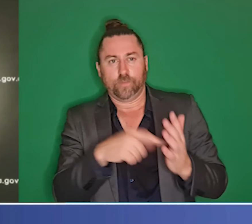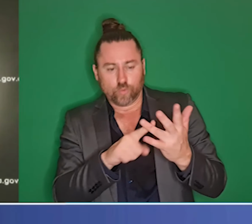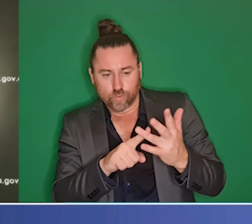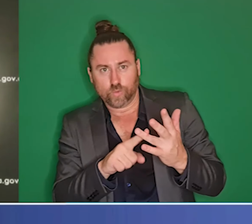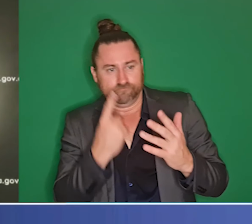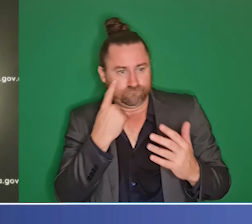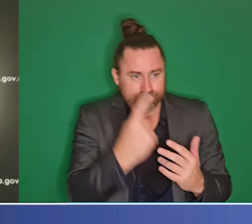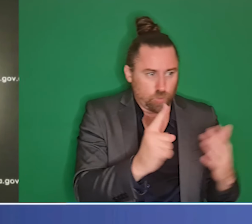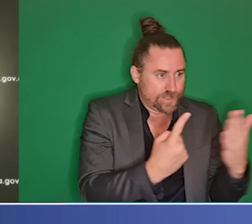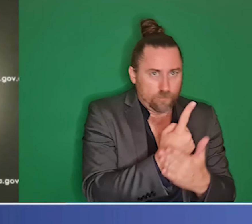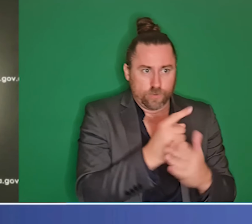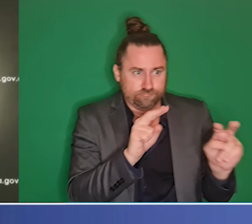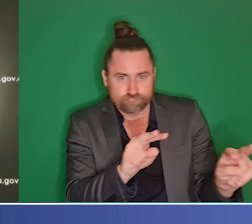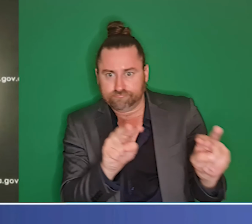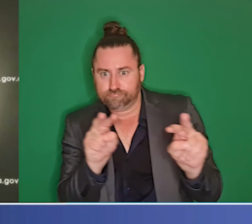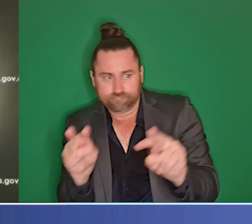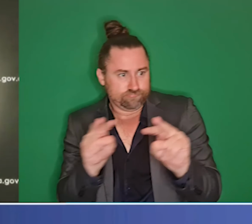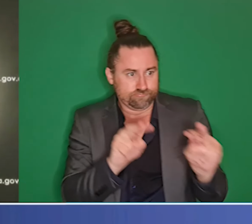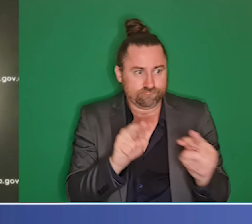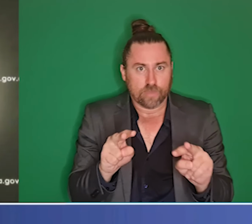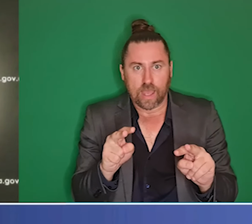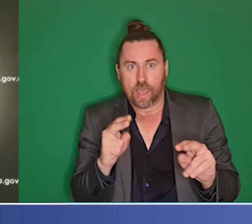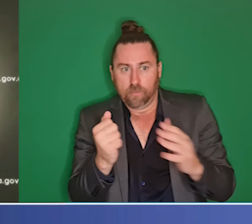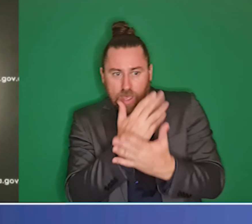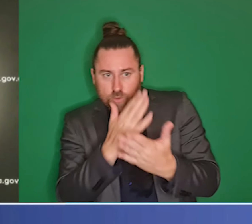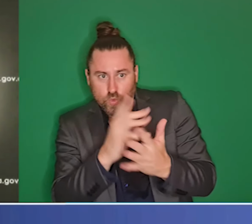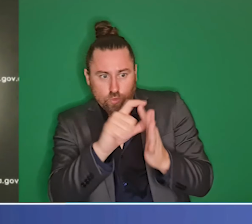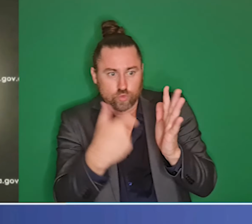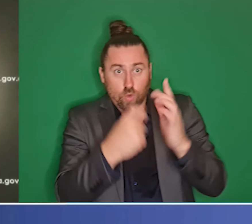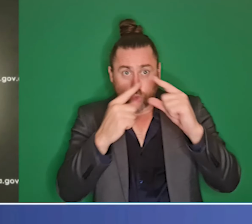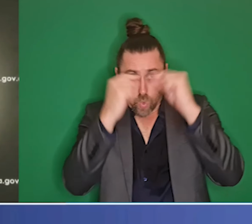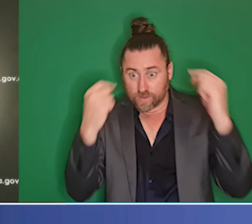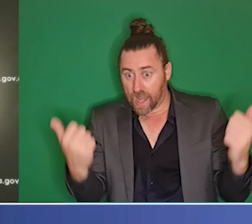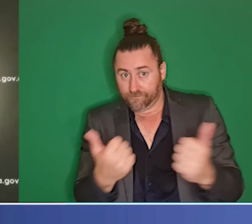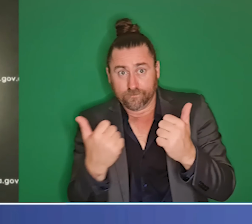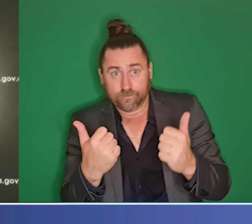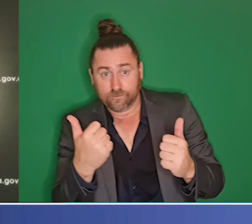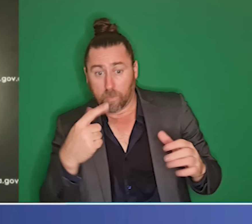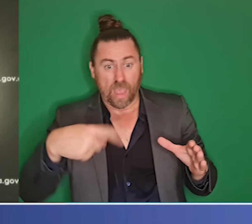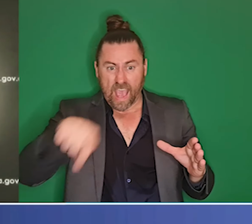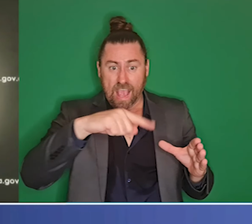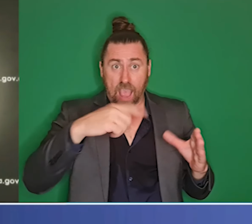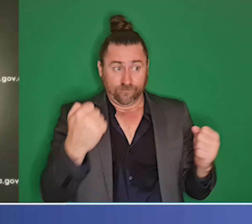the visa situation in relation to workforce, either of those that are here or those that might come.